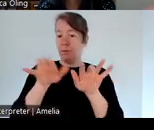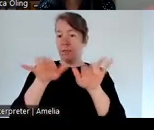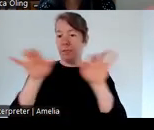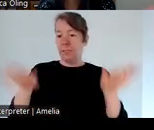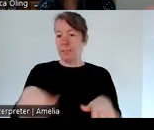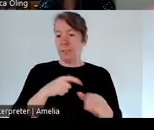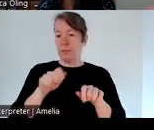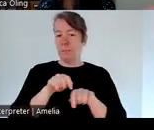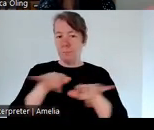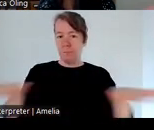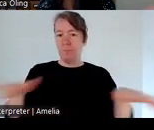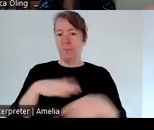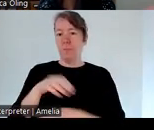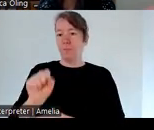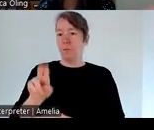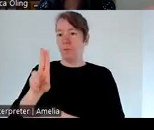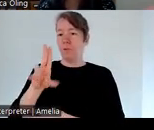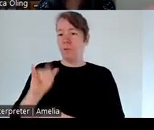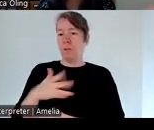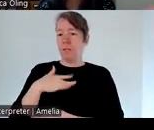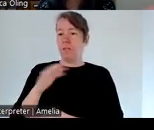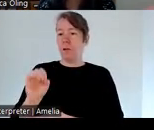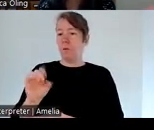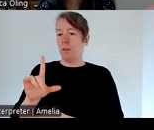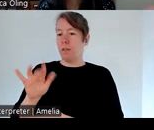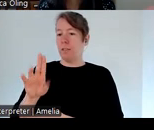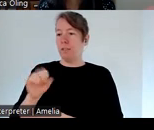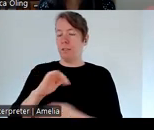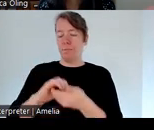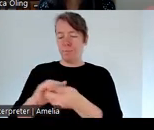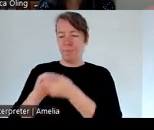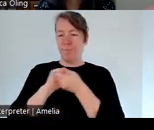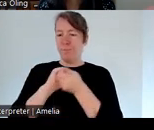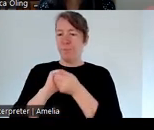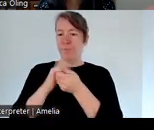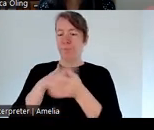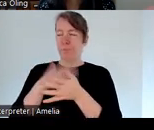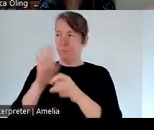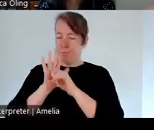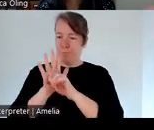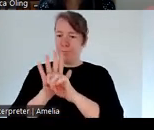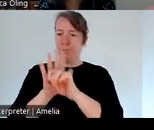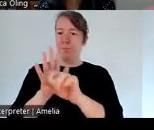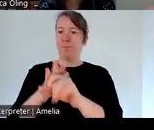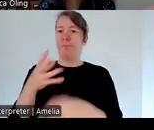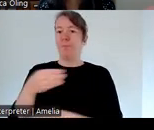And they were a big driving force in starting this group as well, um, with Shannon Pritting, um, taking a big role in that,